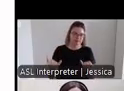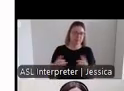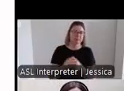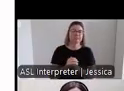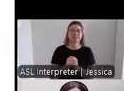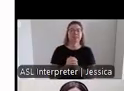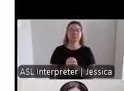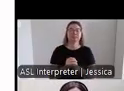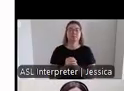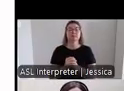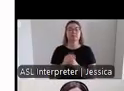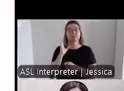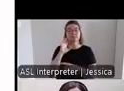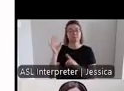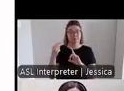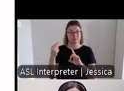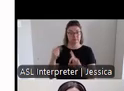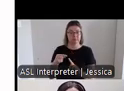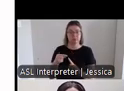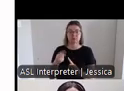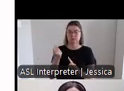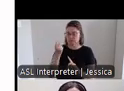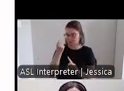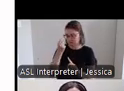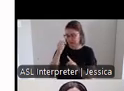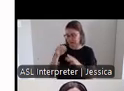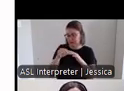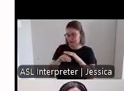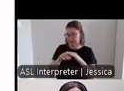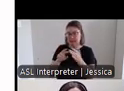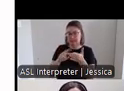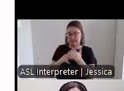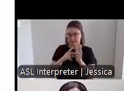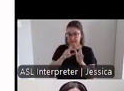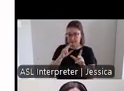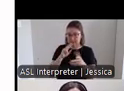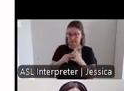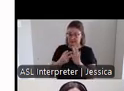For this initiative, we understand accessibility to mean ensuring that persons with disabilities